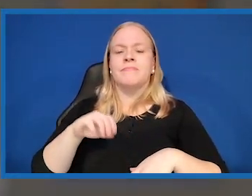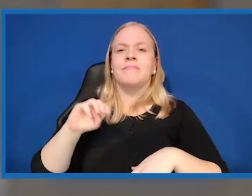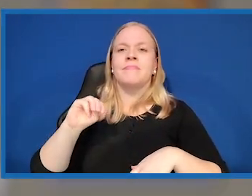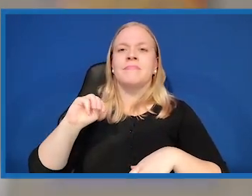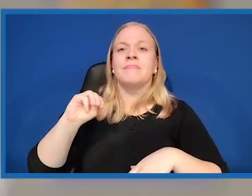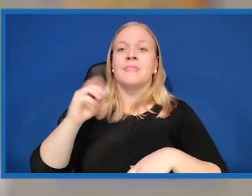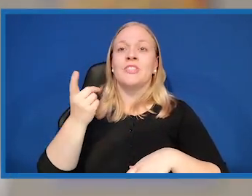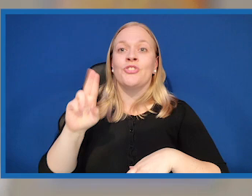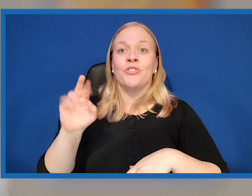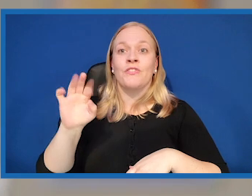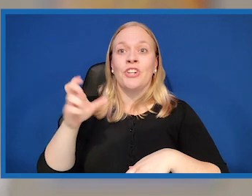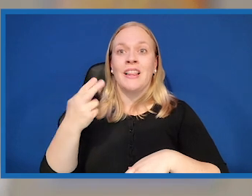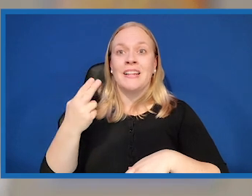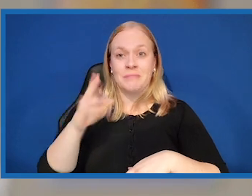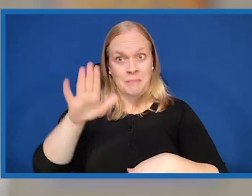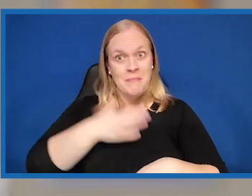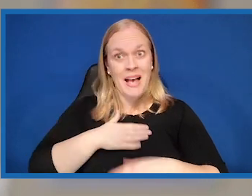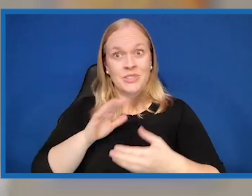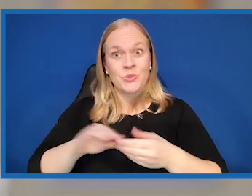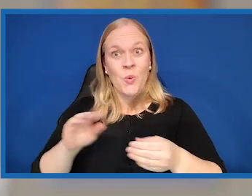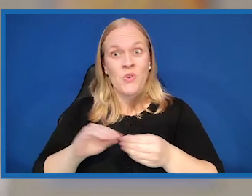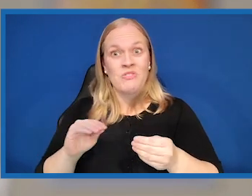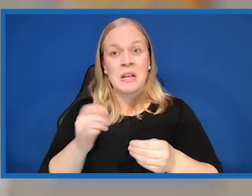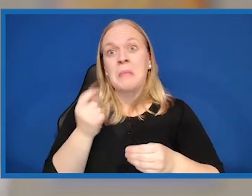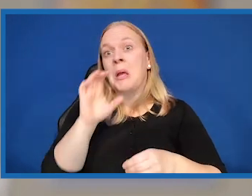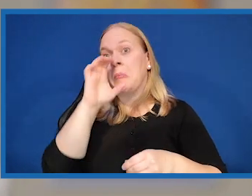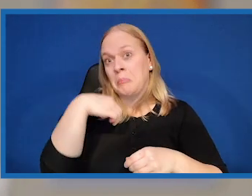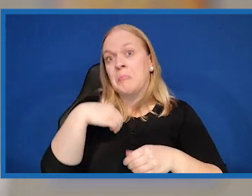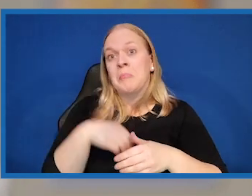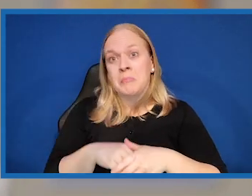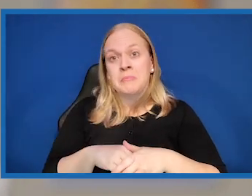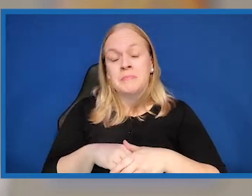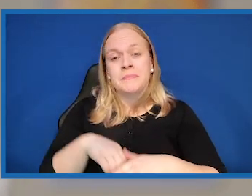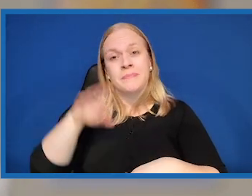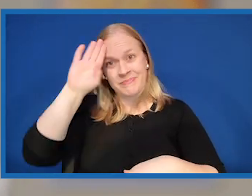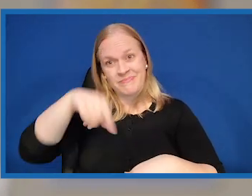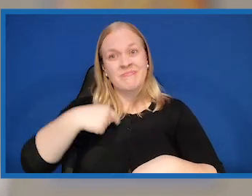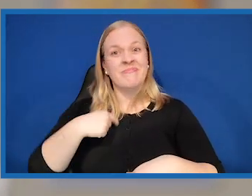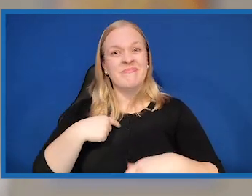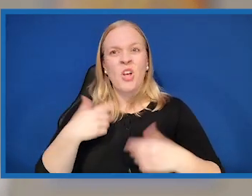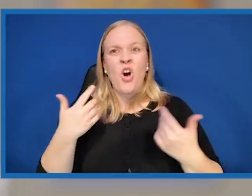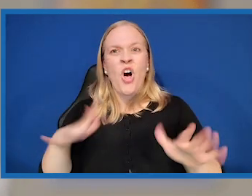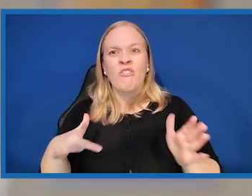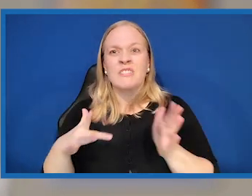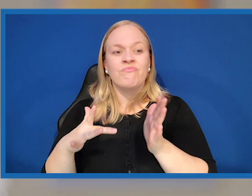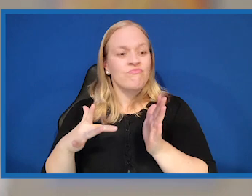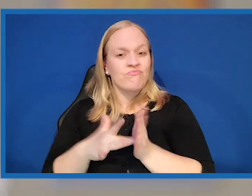A-TYPICAL. I KNEW IN TENTH GRADE THAT I WANTED TO BE